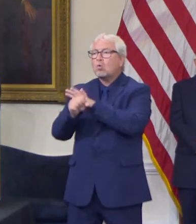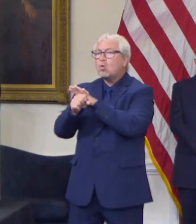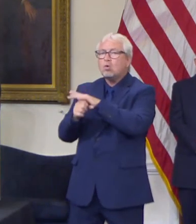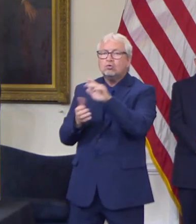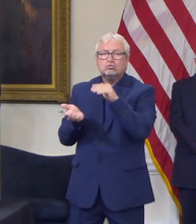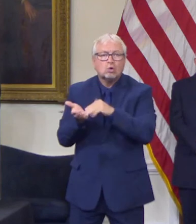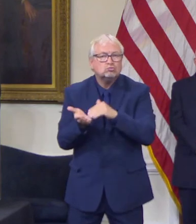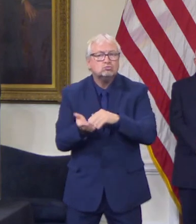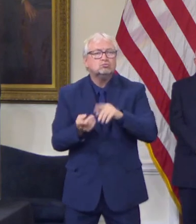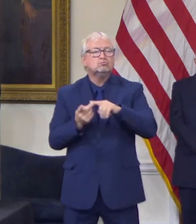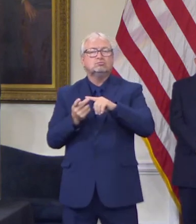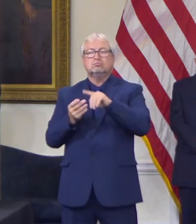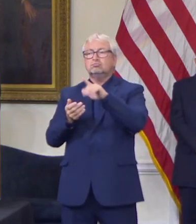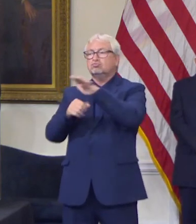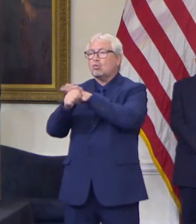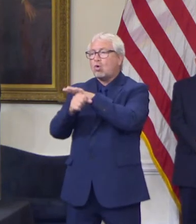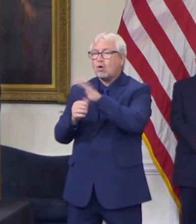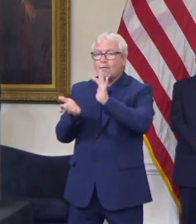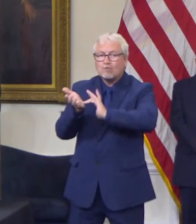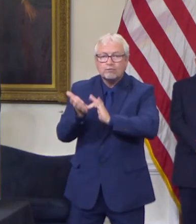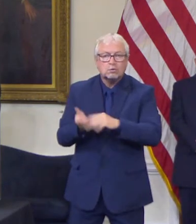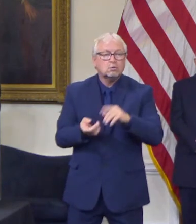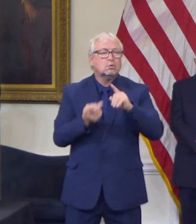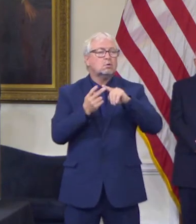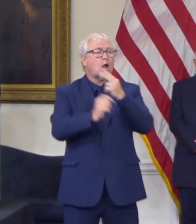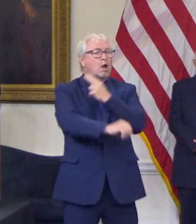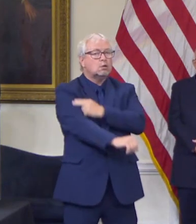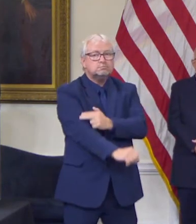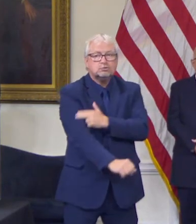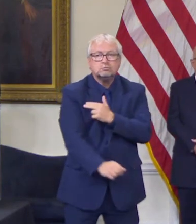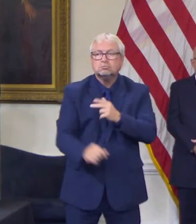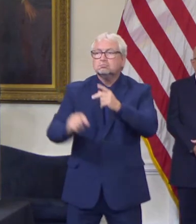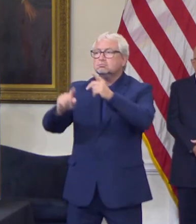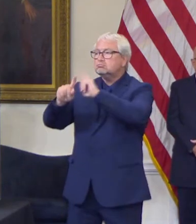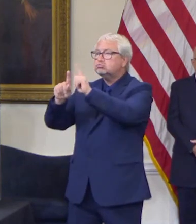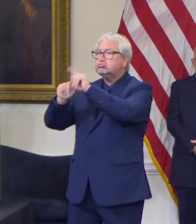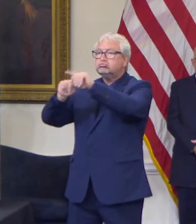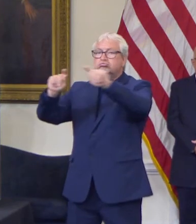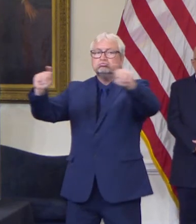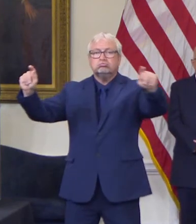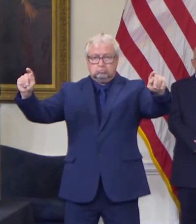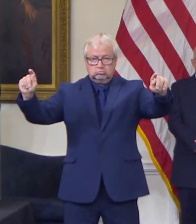across the state, including pharmacies, local Health Departments, primary care physicians, hospitals, mobile